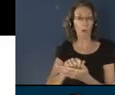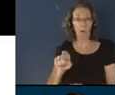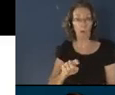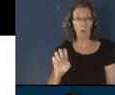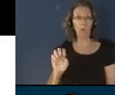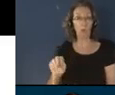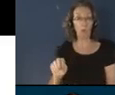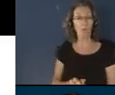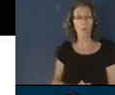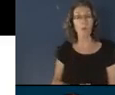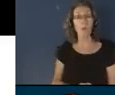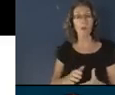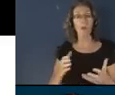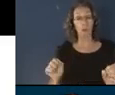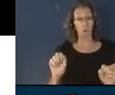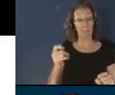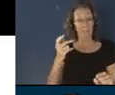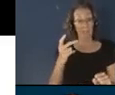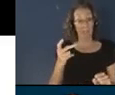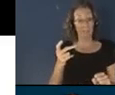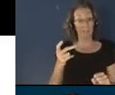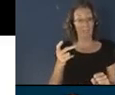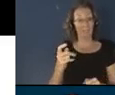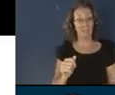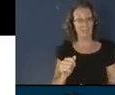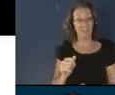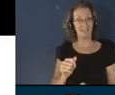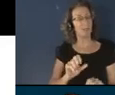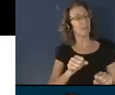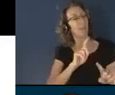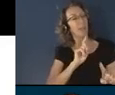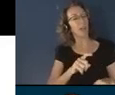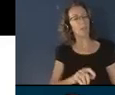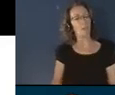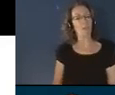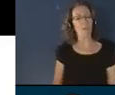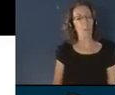Okay so you're able to see it? Yeah, thanks thanks Tom uh and in fact COE